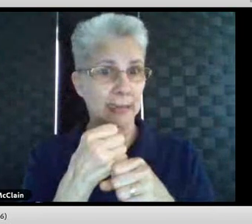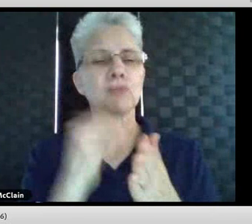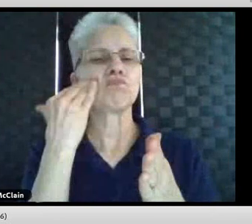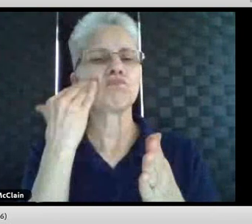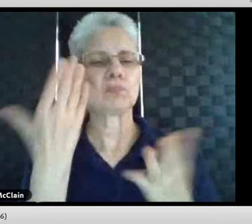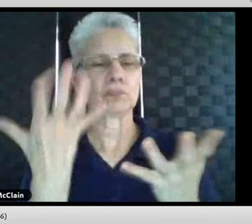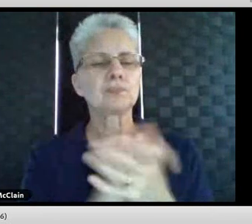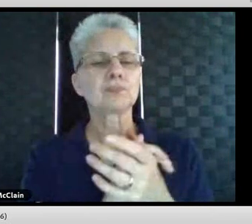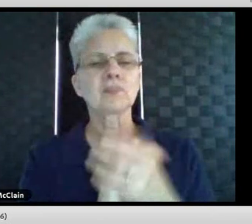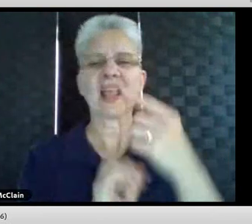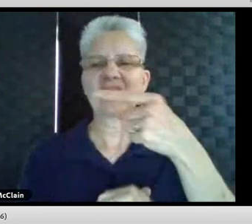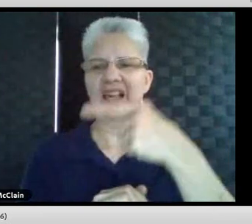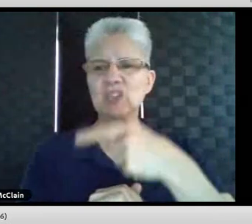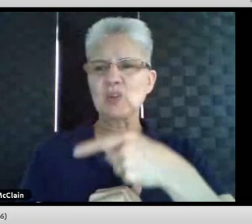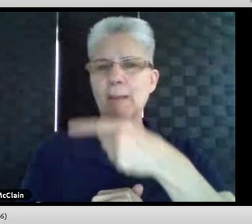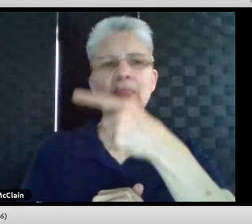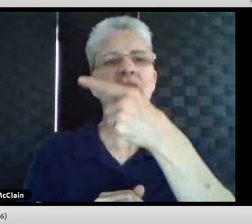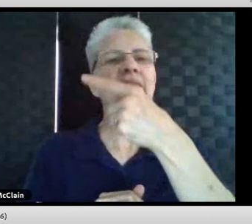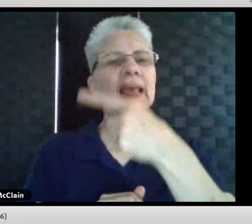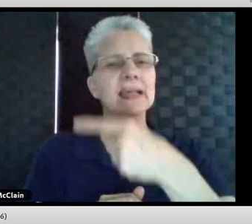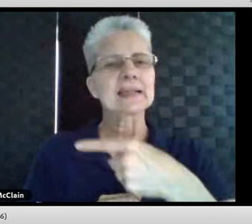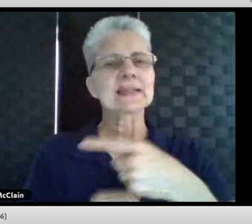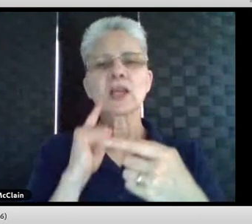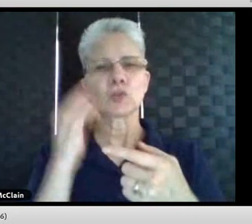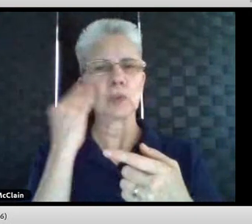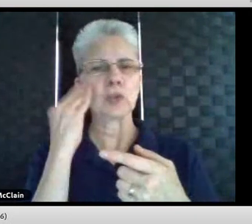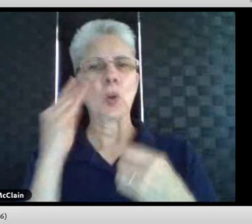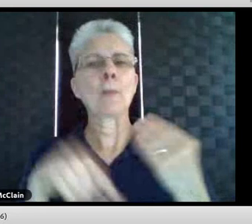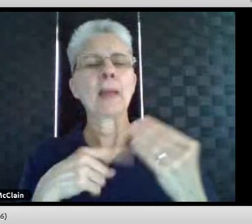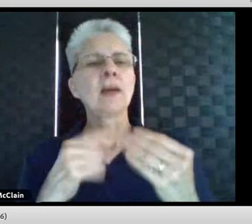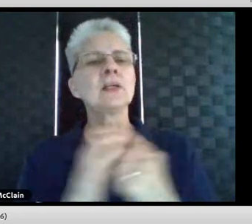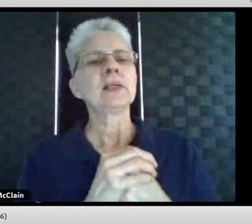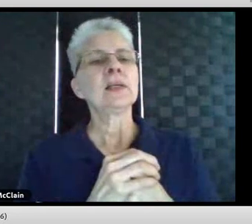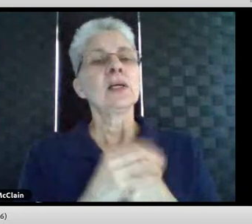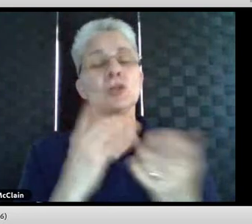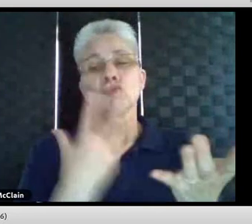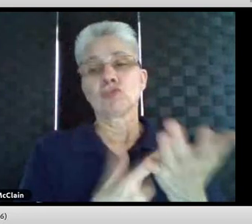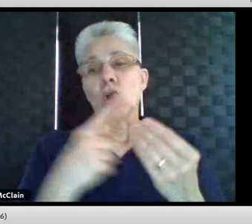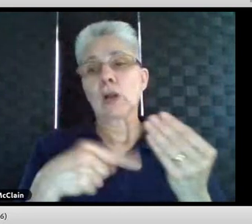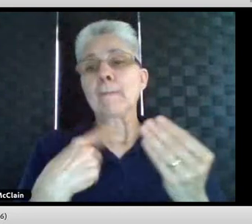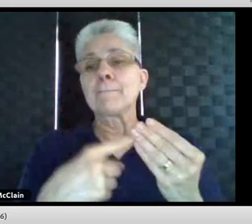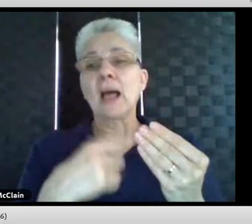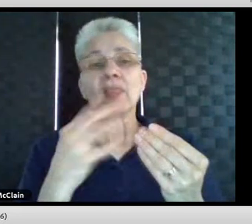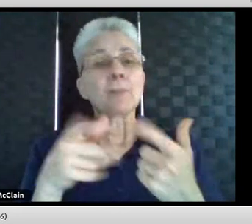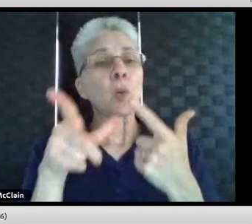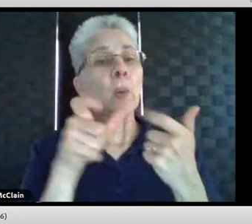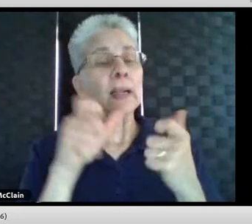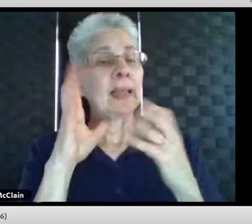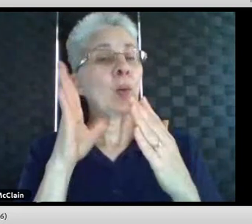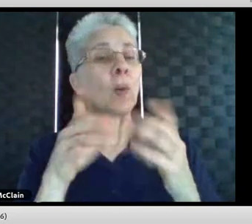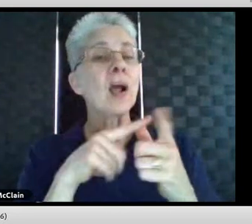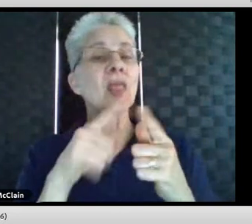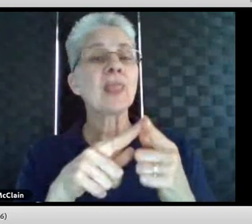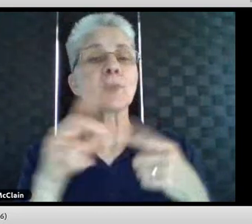these are some of the things that you need to be aware of. So I'm going to talk to you about them quickly, and then I'm going to kind of comment on,